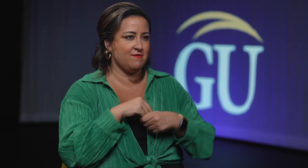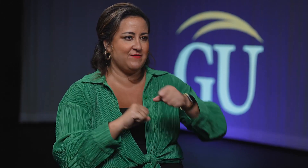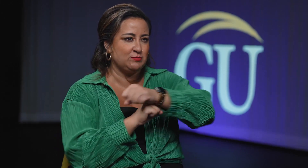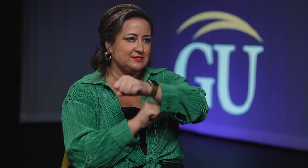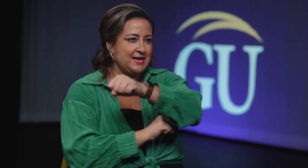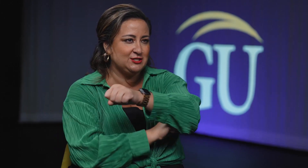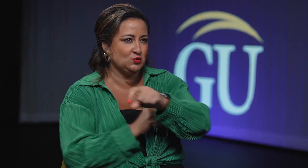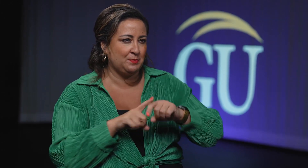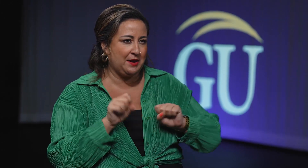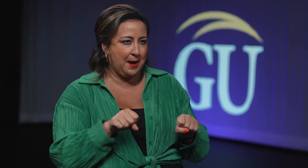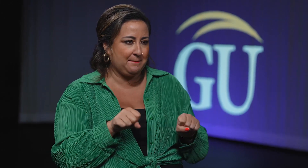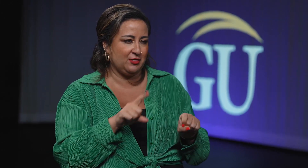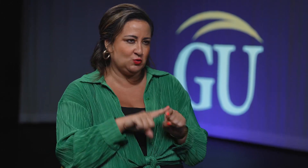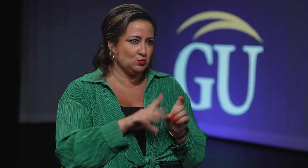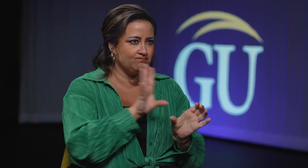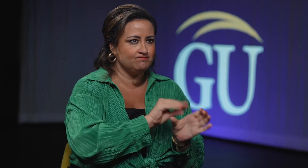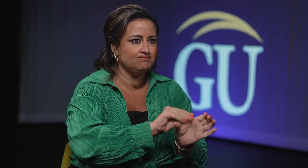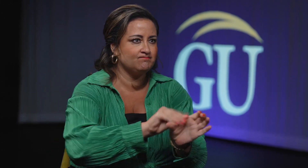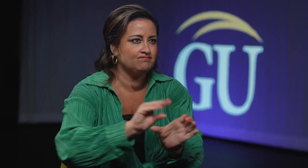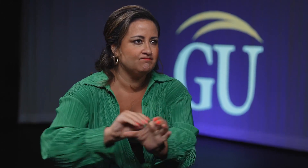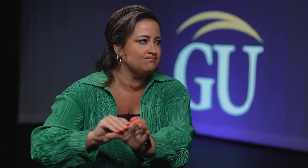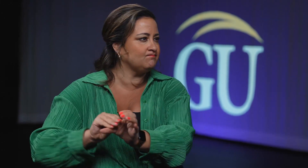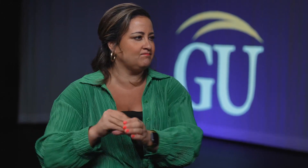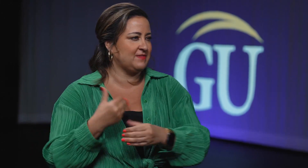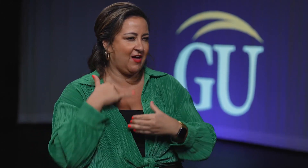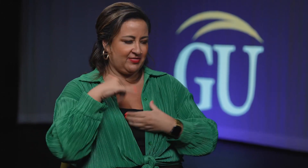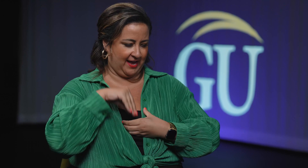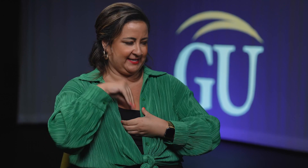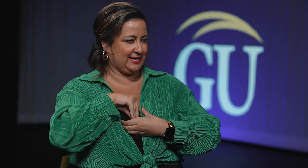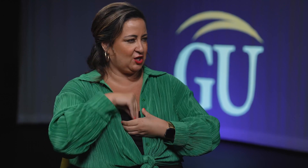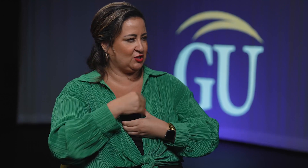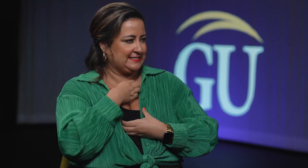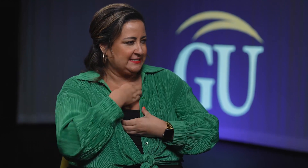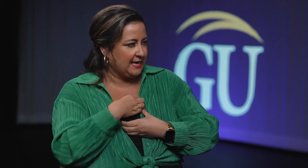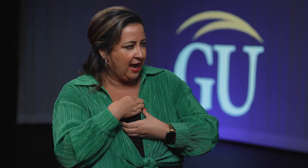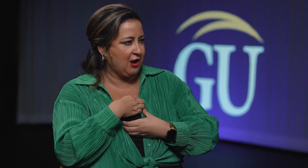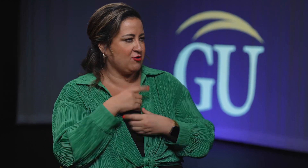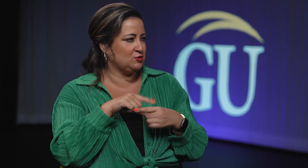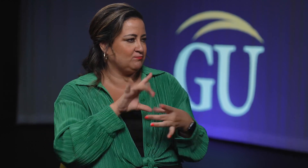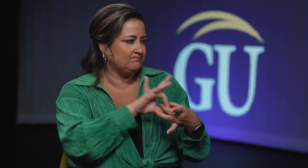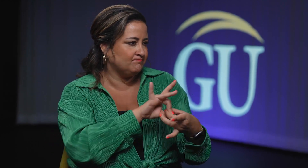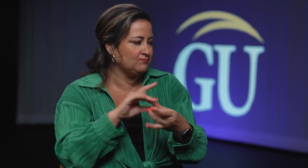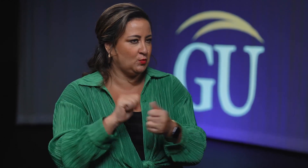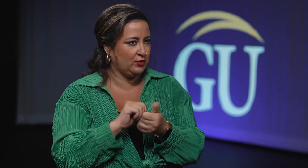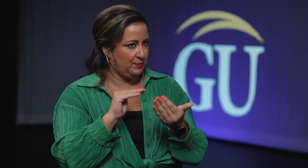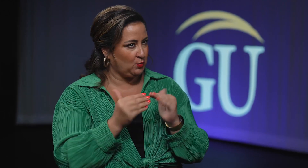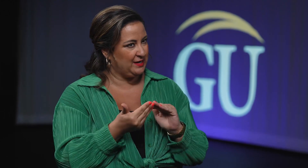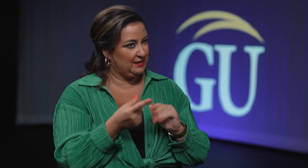with all these things and have that internal desire to connect with the communities?